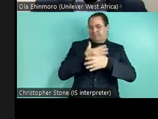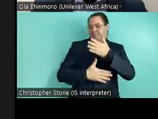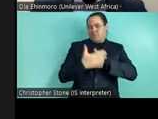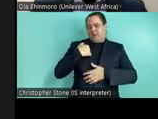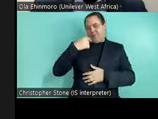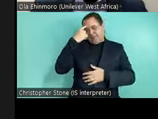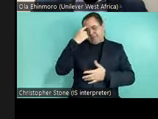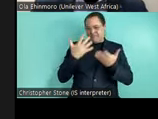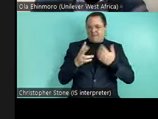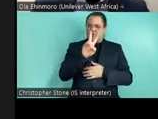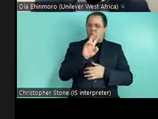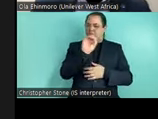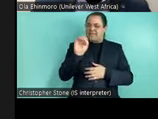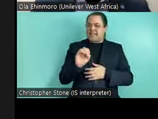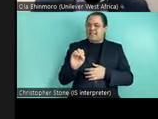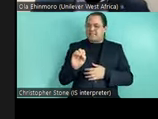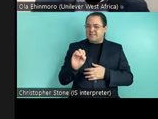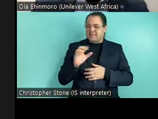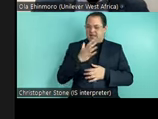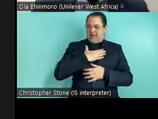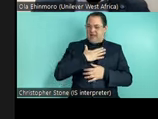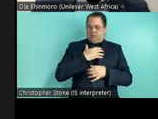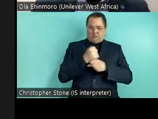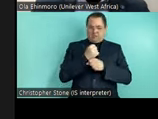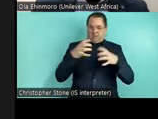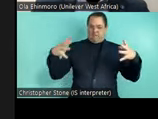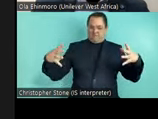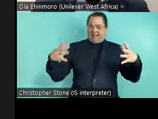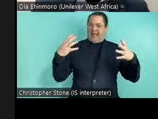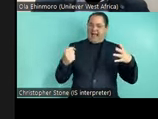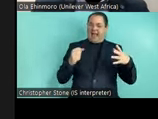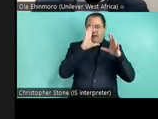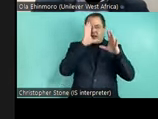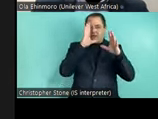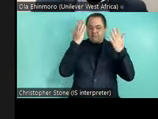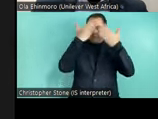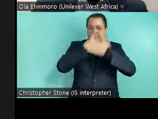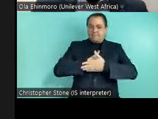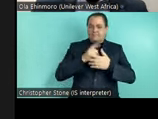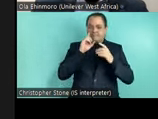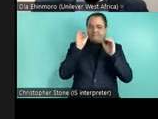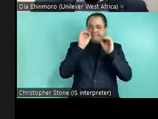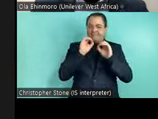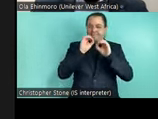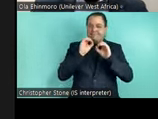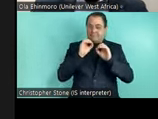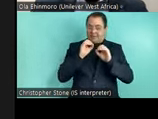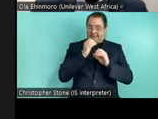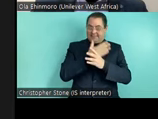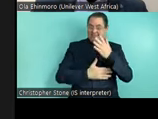show the order for us to be able to make appropriate accommodation for them to be able to be effective.